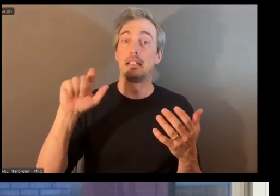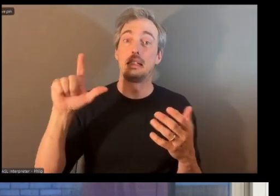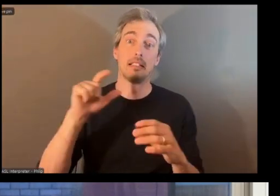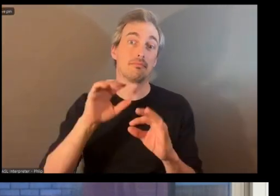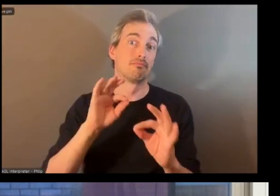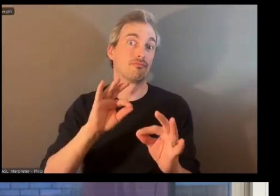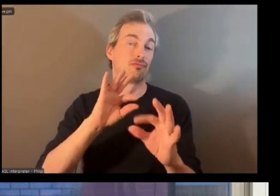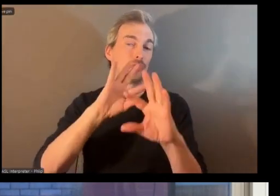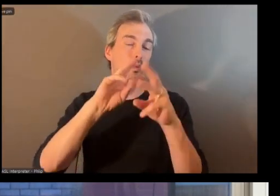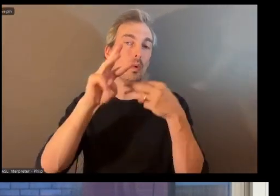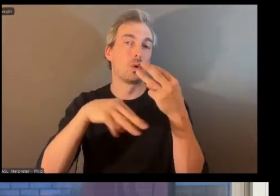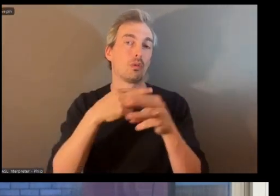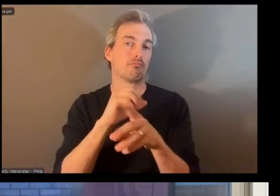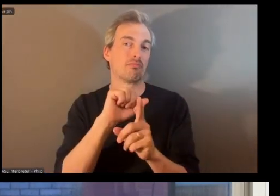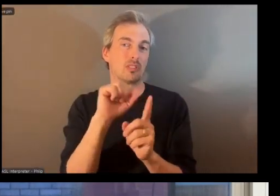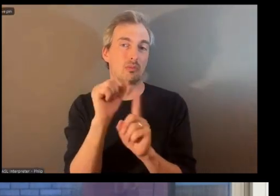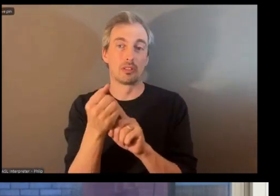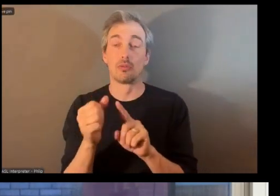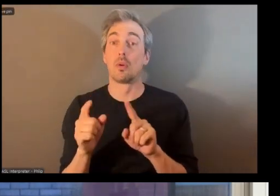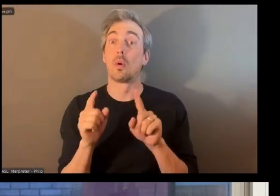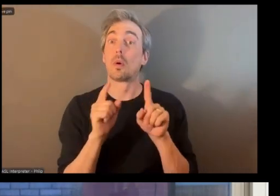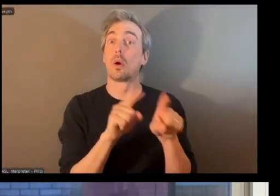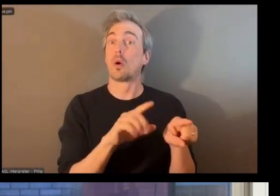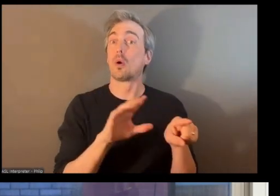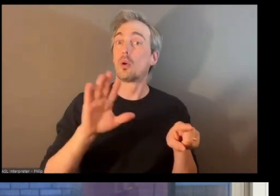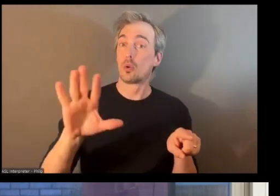bank... In the country, where you live.